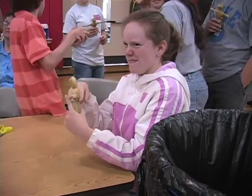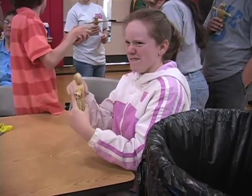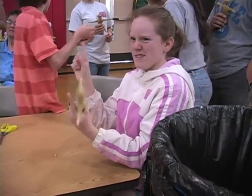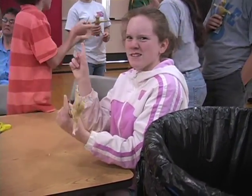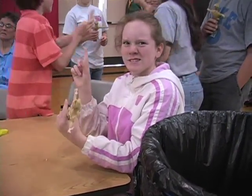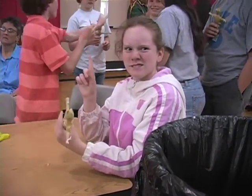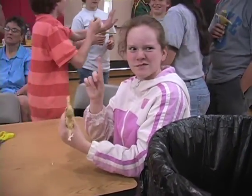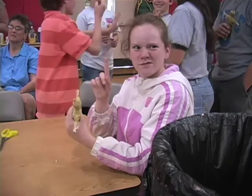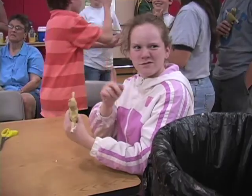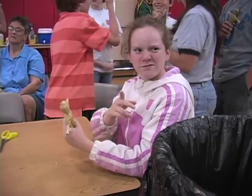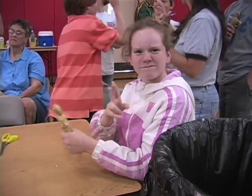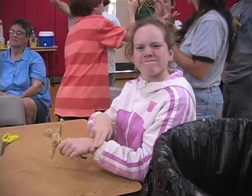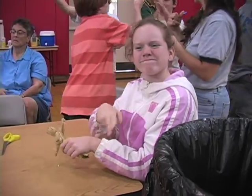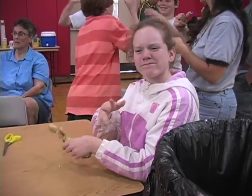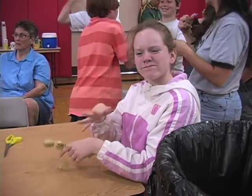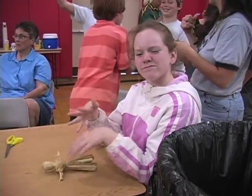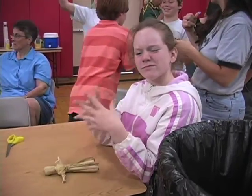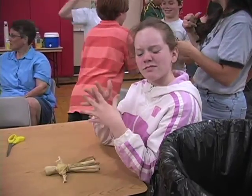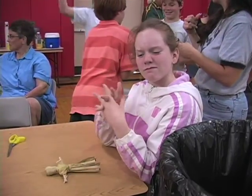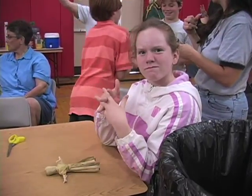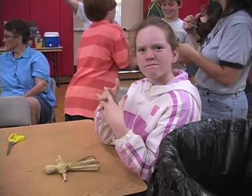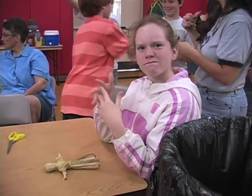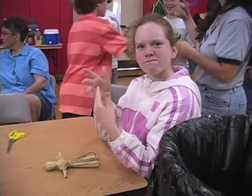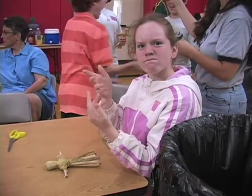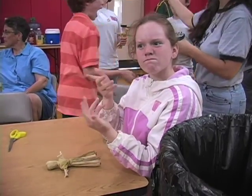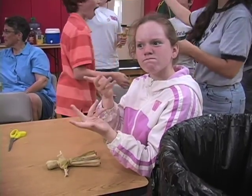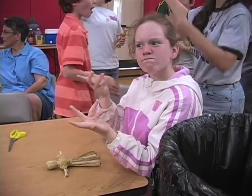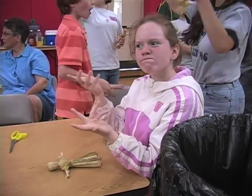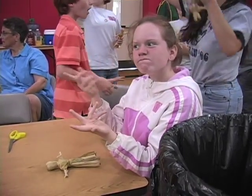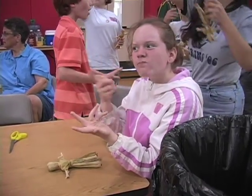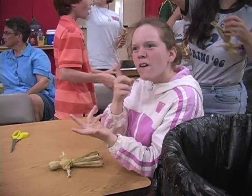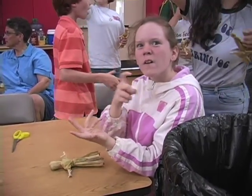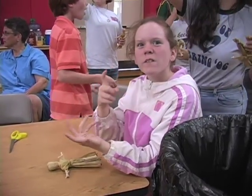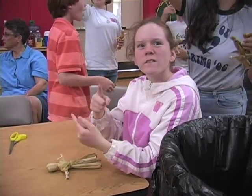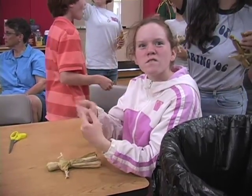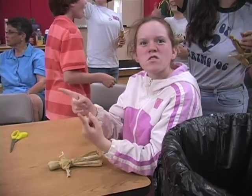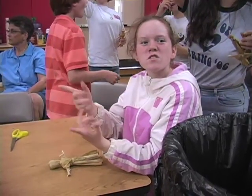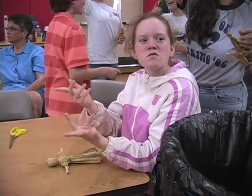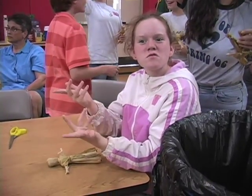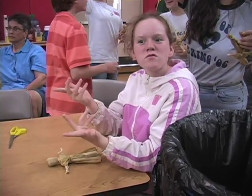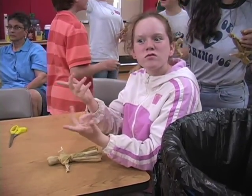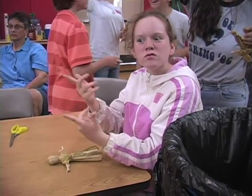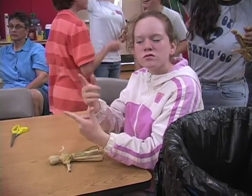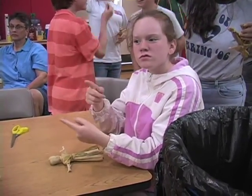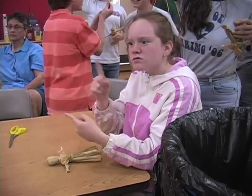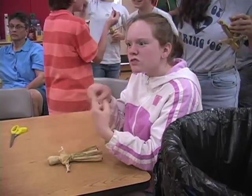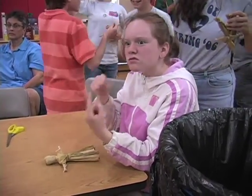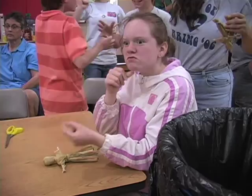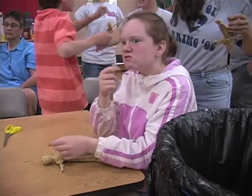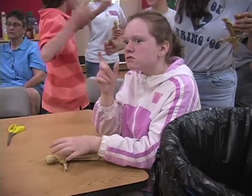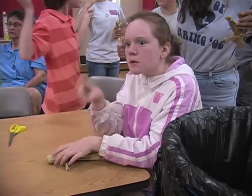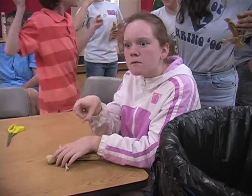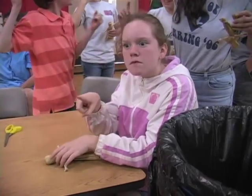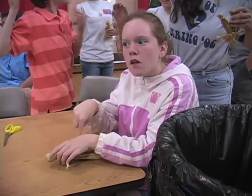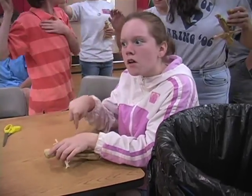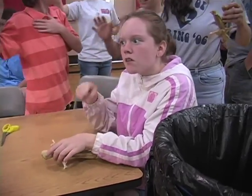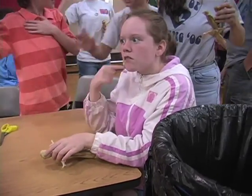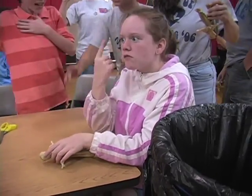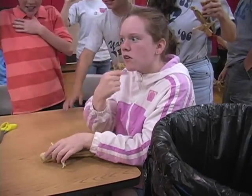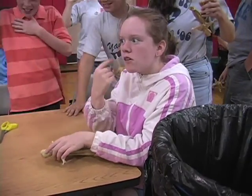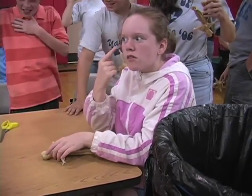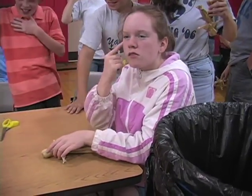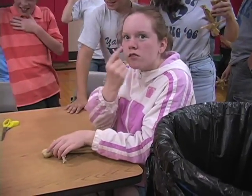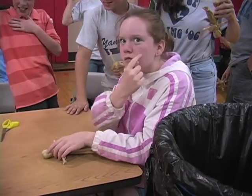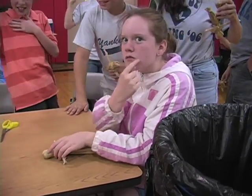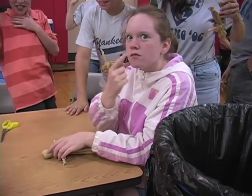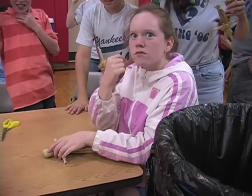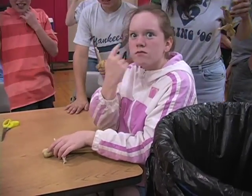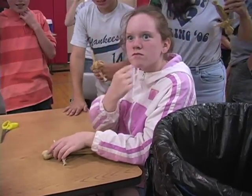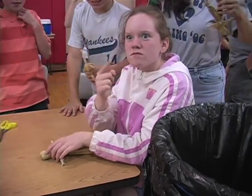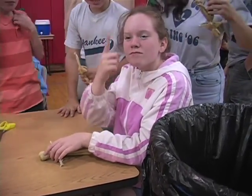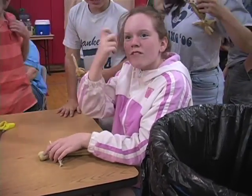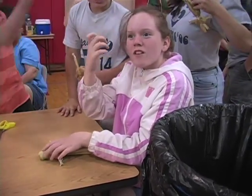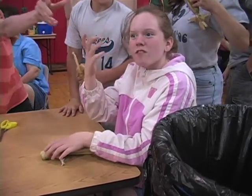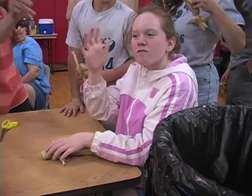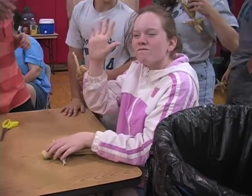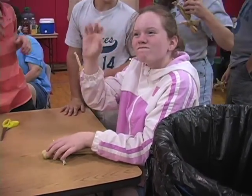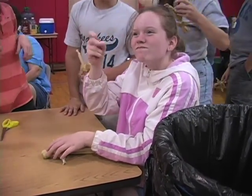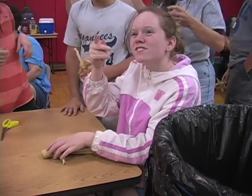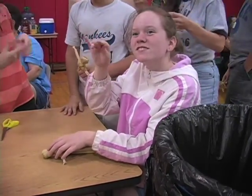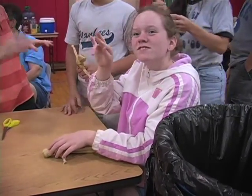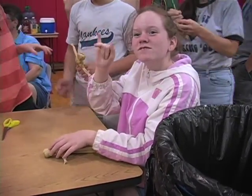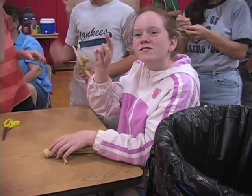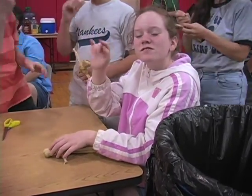It felt weird and different. It was from Native American. The doll is different and not supposed to put on eyes, mouth like other dolls because of the spirit within.